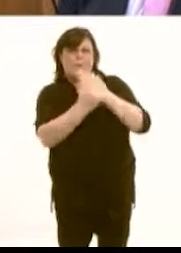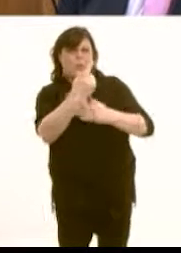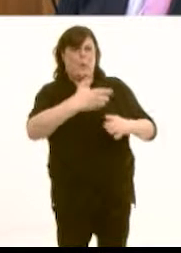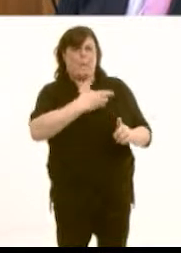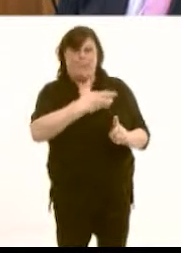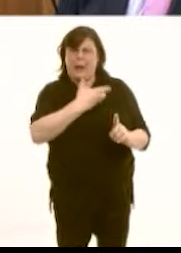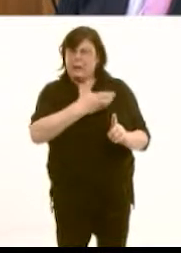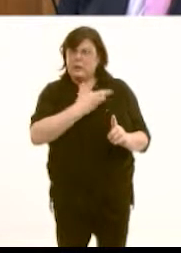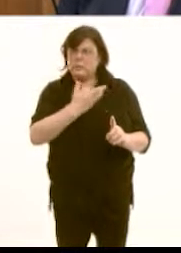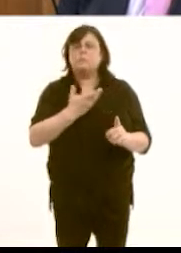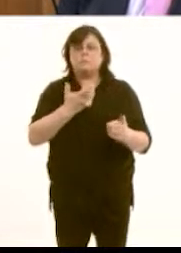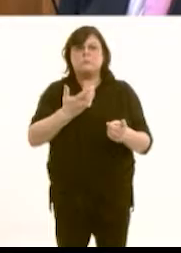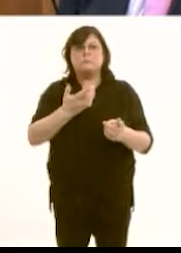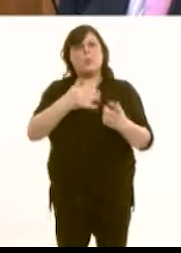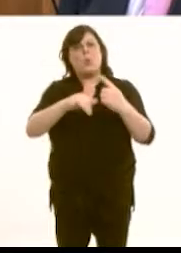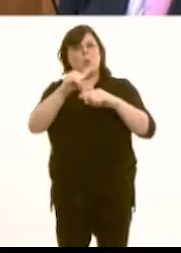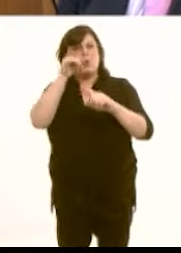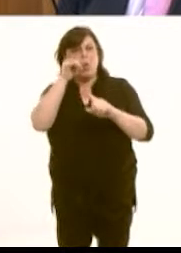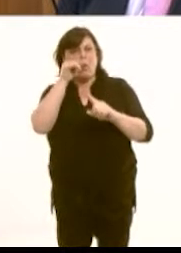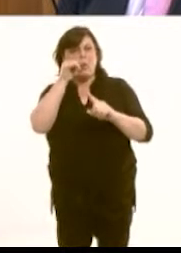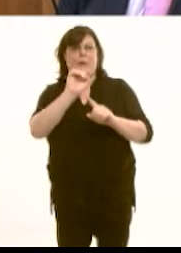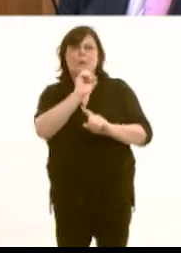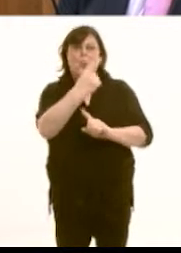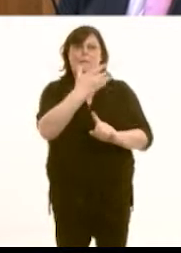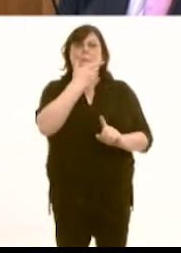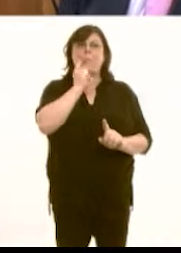Itís also fair to say, in terms of background, that 12 people have been identifiedóthere